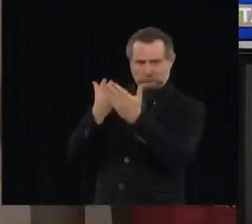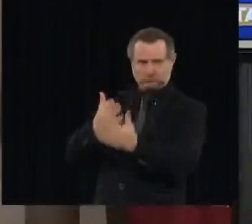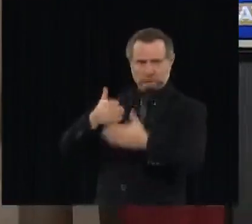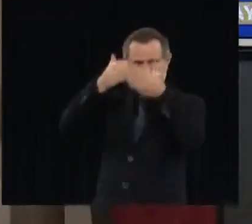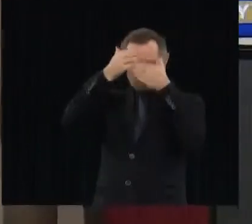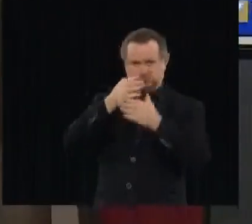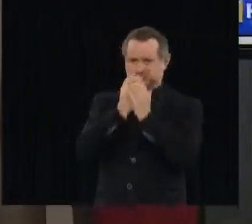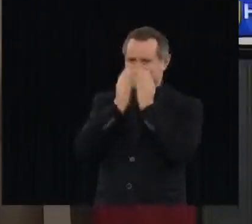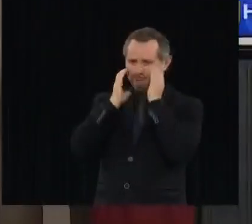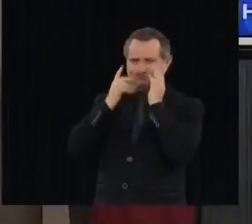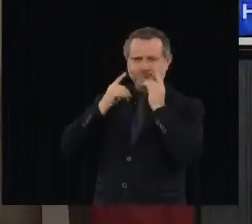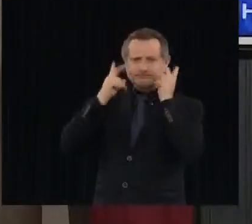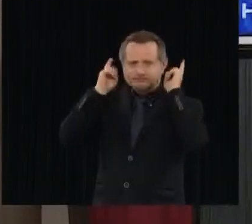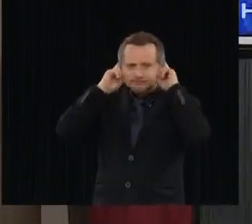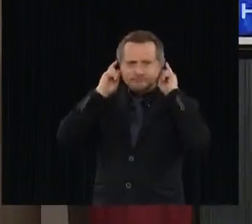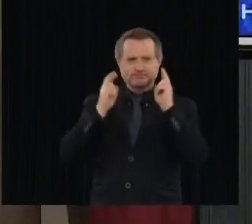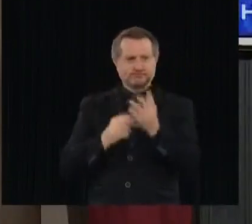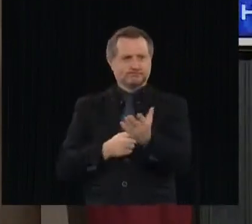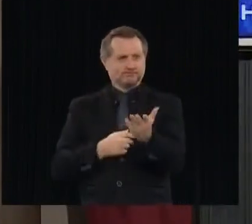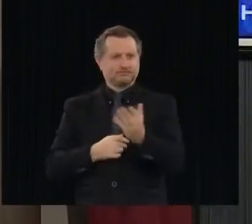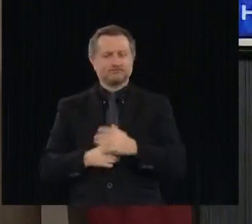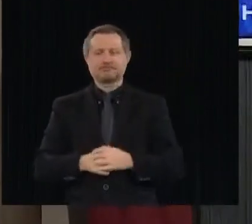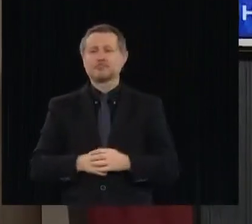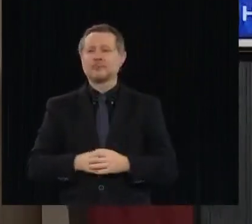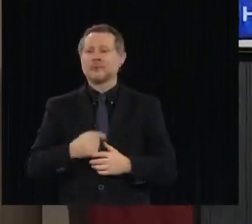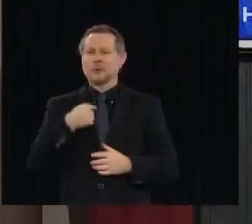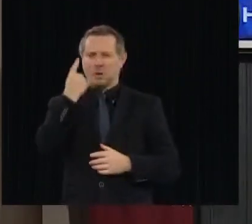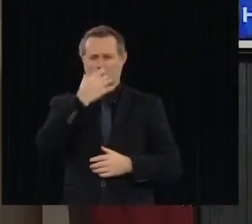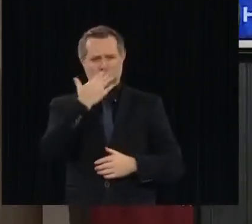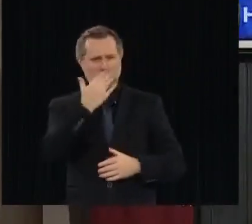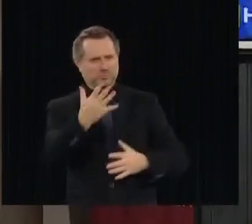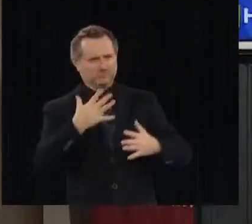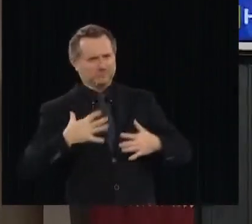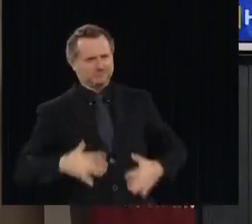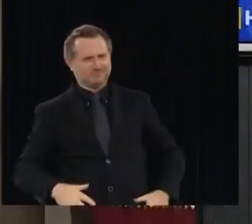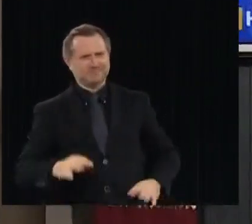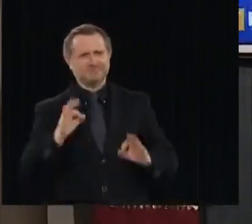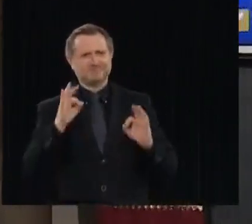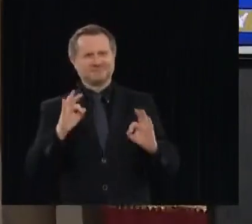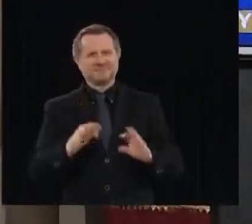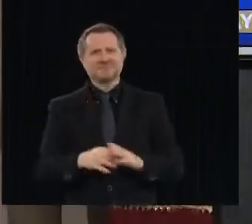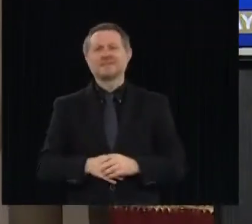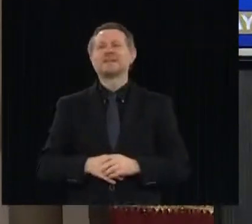WHO IS IN THE APPROPRIATE PPE